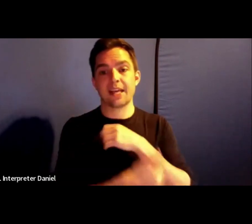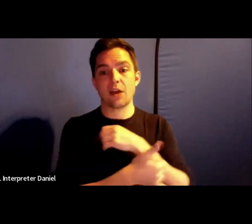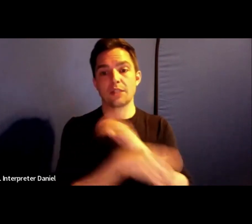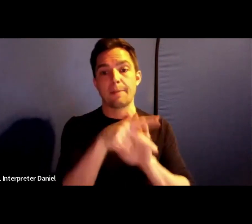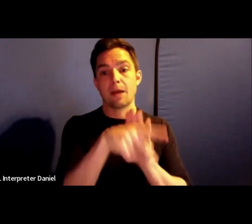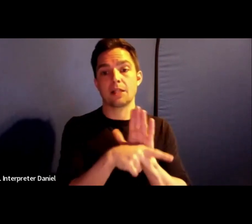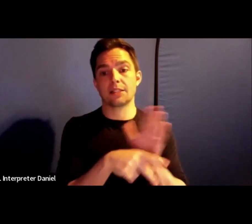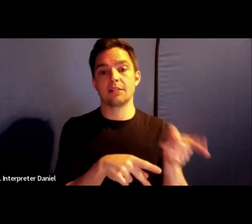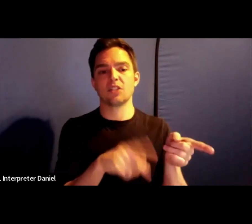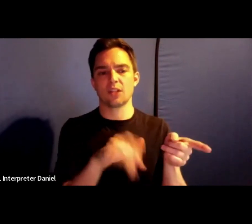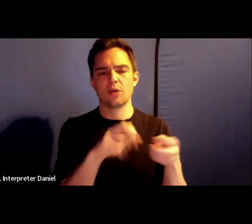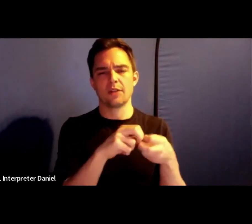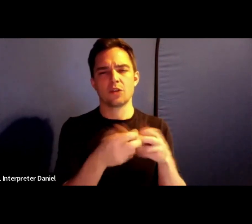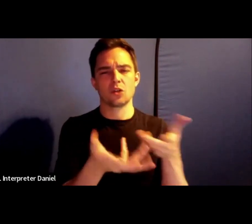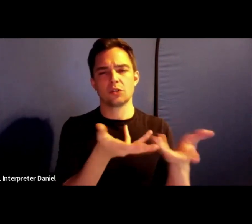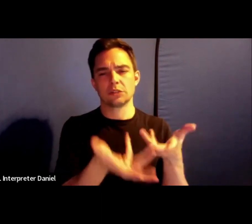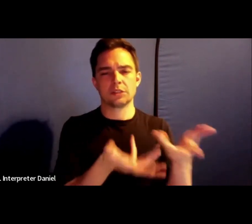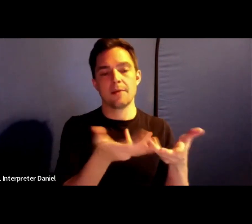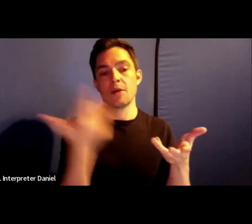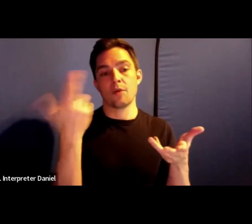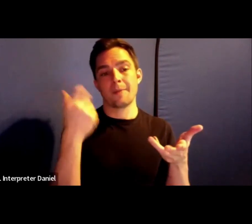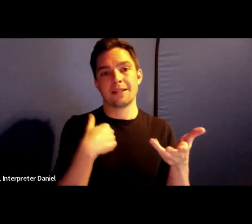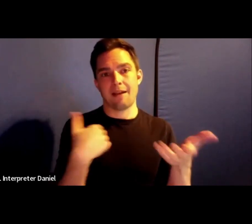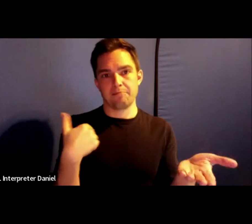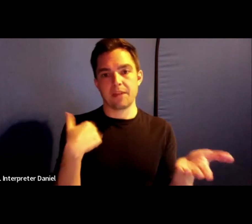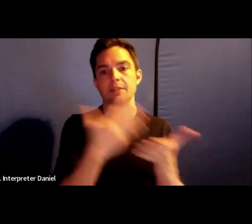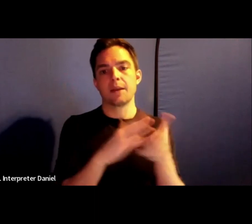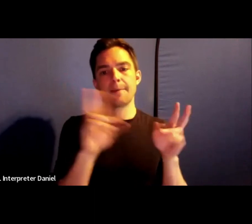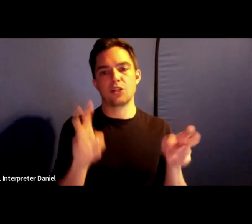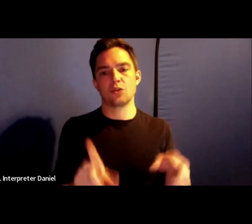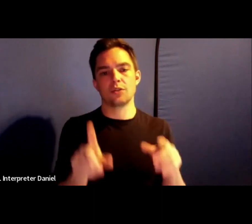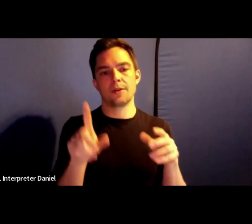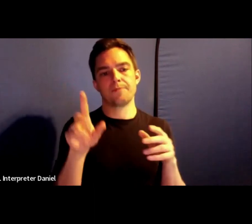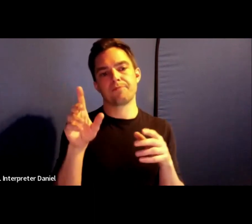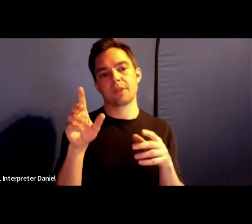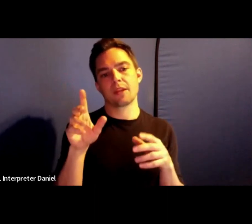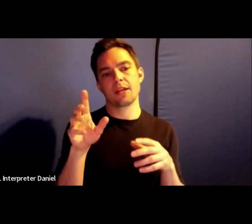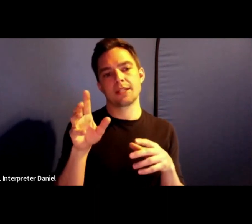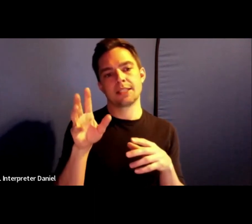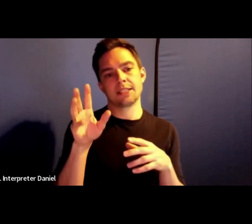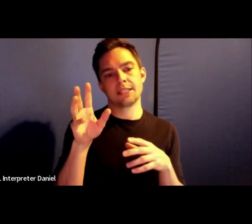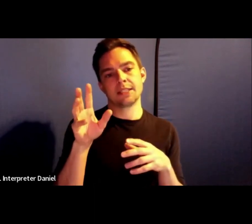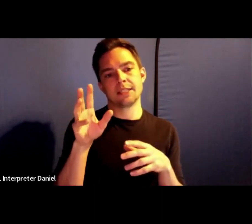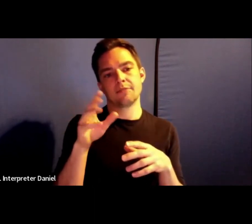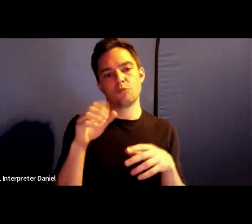that was difficult because I had some issues coming up with the Medicaid forms. And he didn't